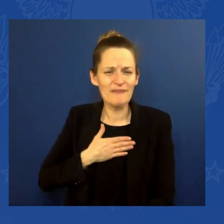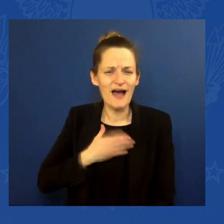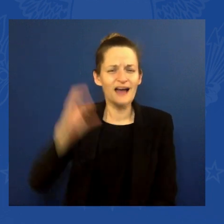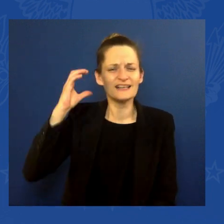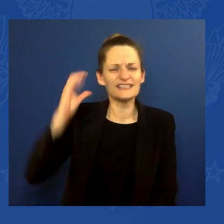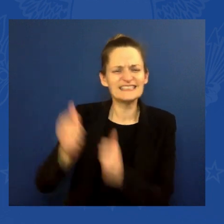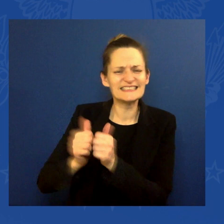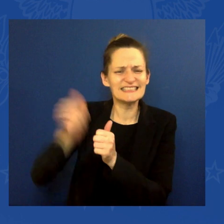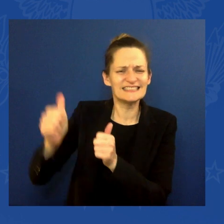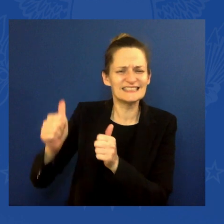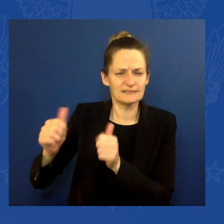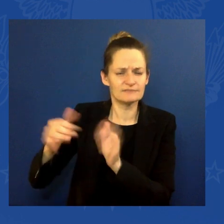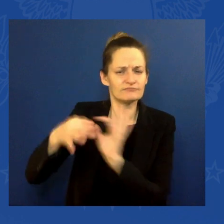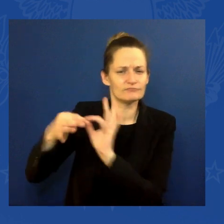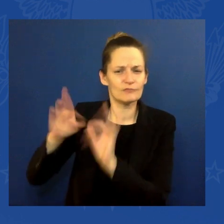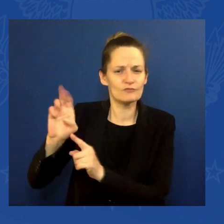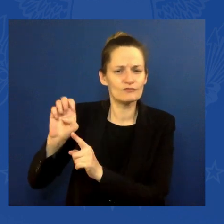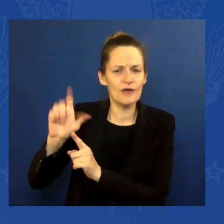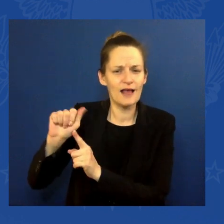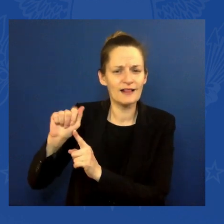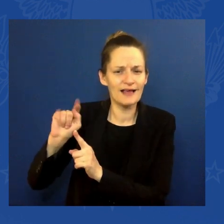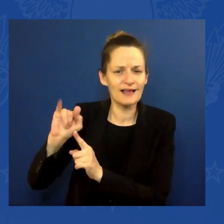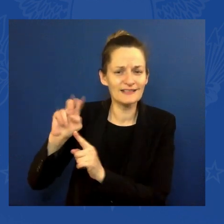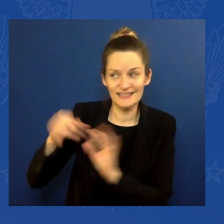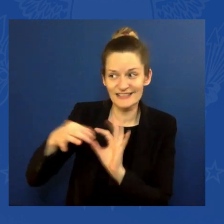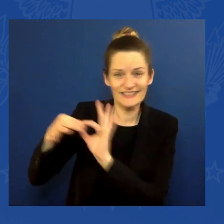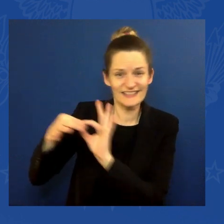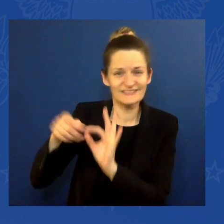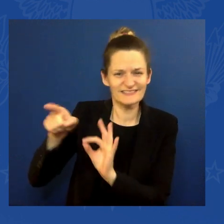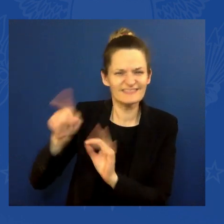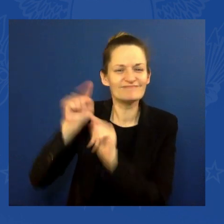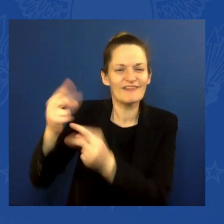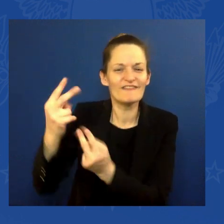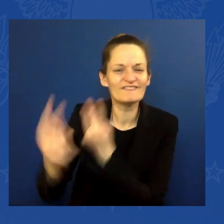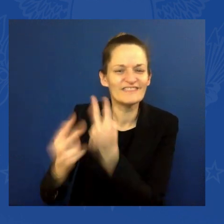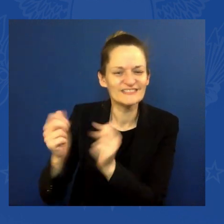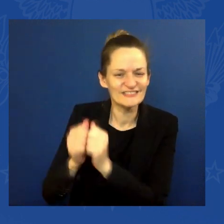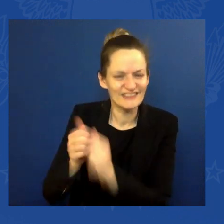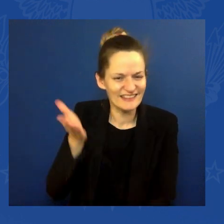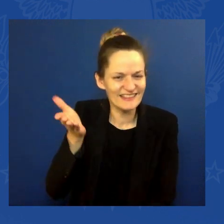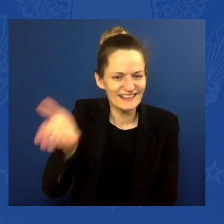And I got to speak to the Irish people at Dublin Castle and thought about my Grandpa Finnegan.